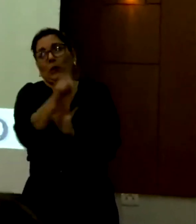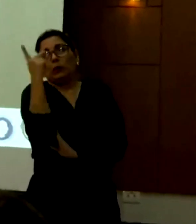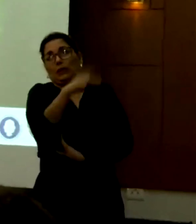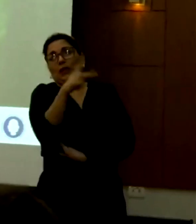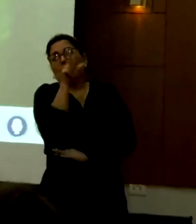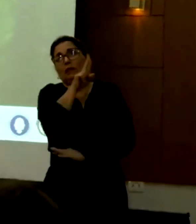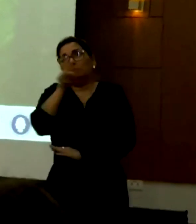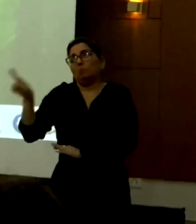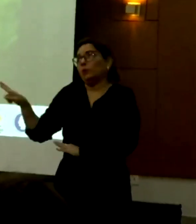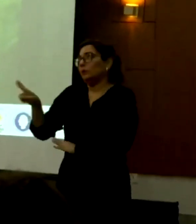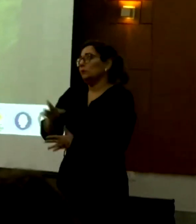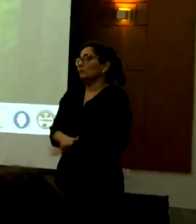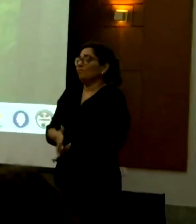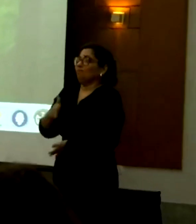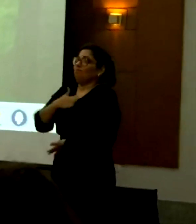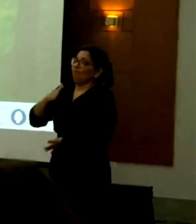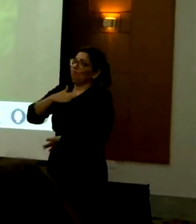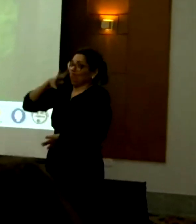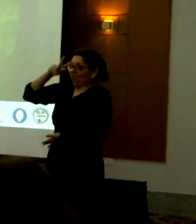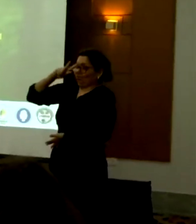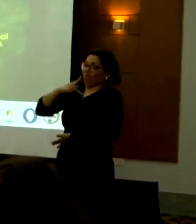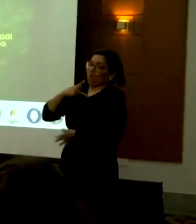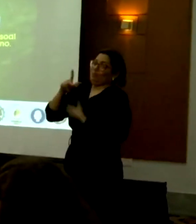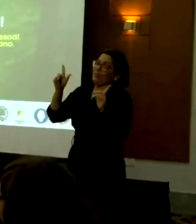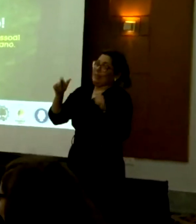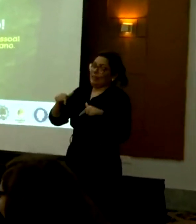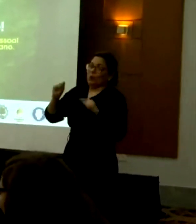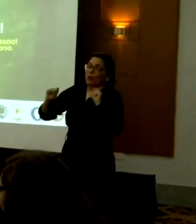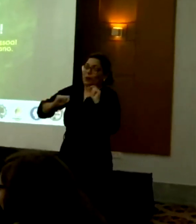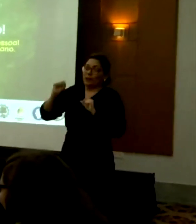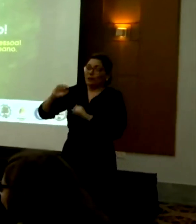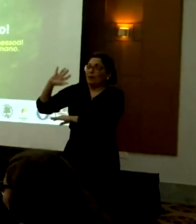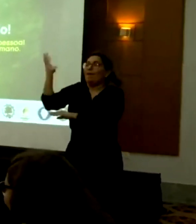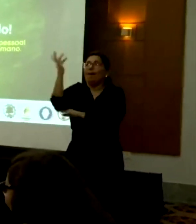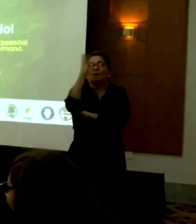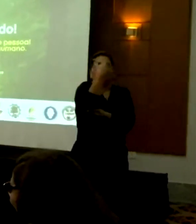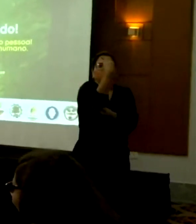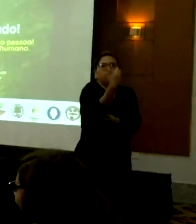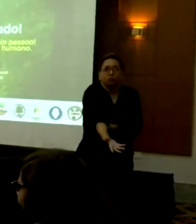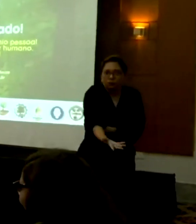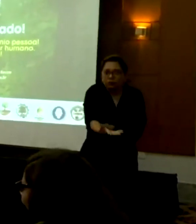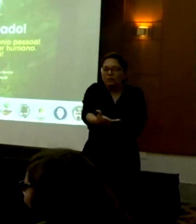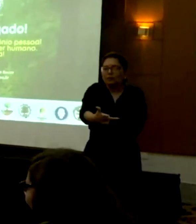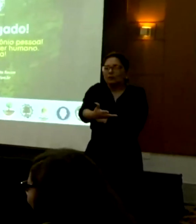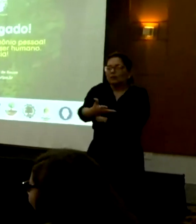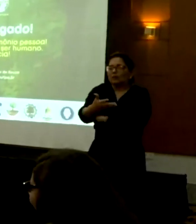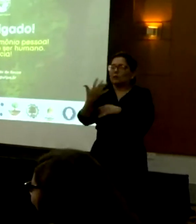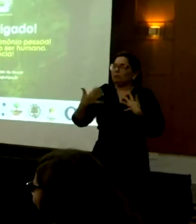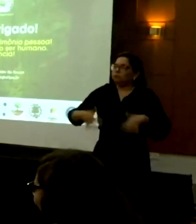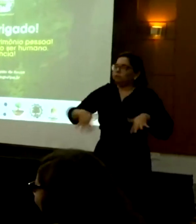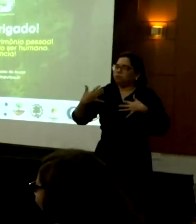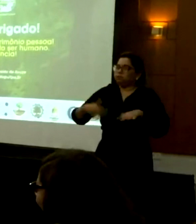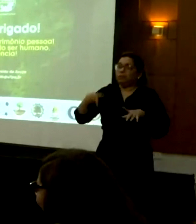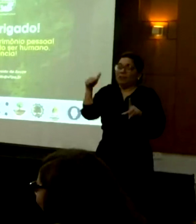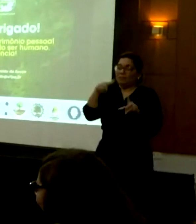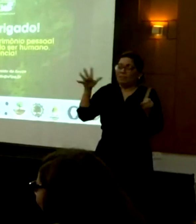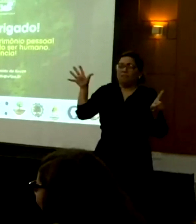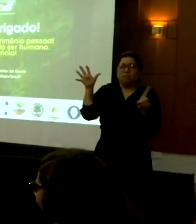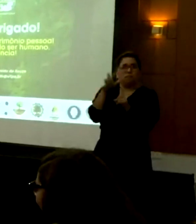my part said the following, oh, there's been a lot of deforestation and this has caused a lot of deforestation, especially at the moment, temperature,